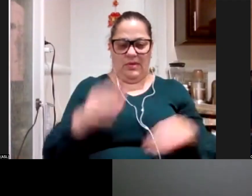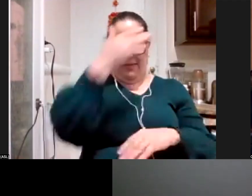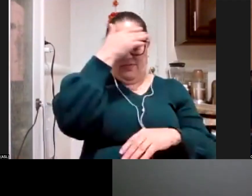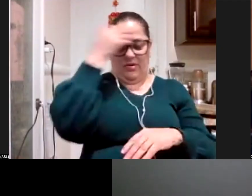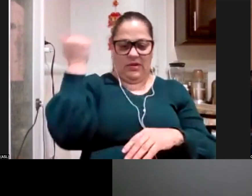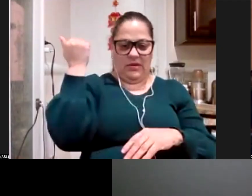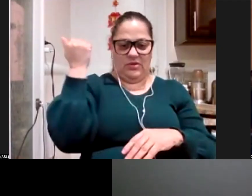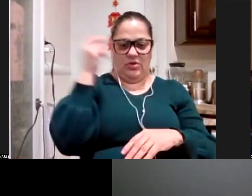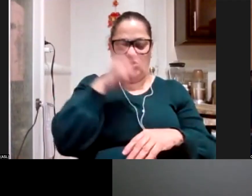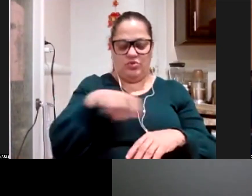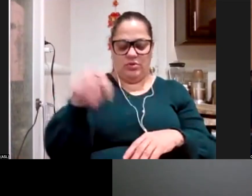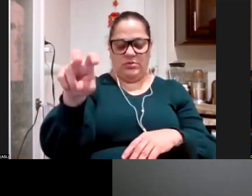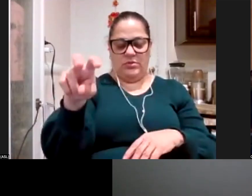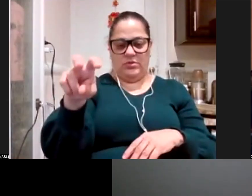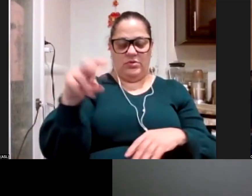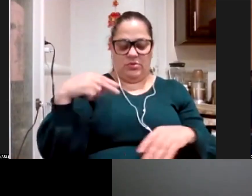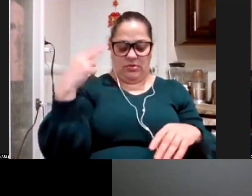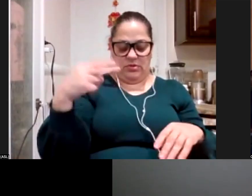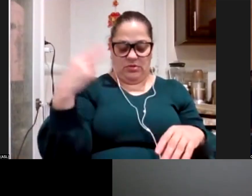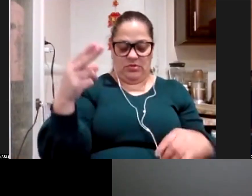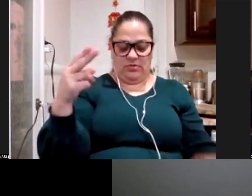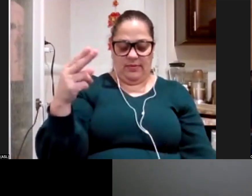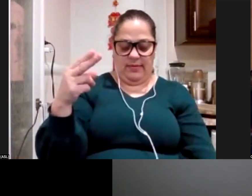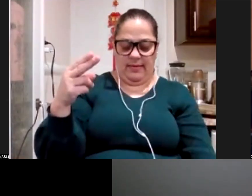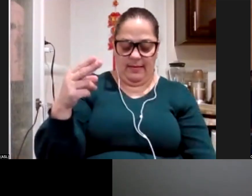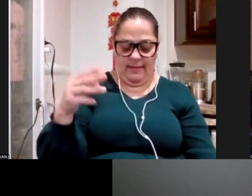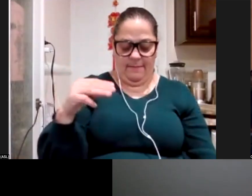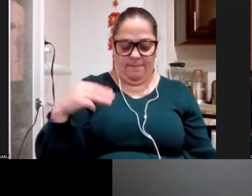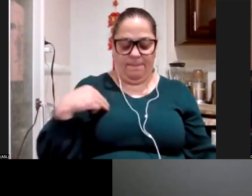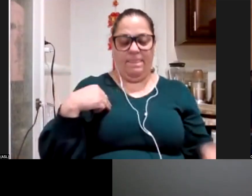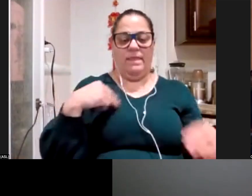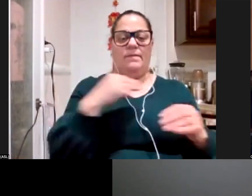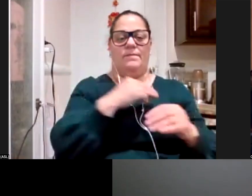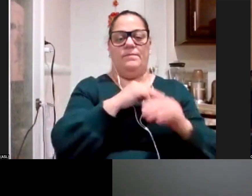and and Viscardi museum the museum's collaboration with those efforts. Can